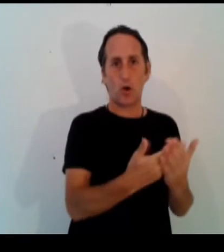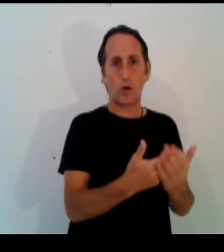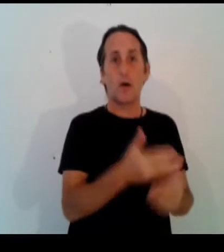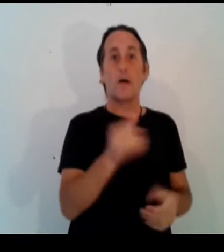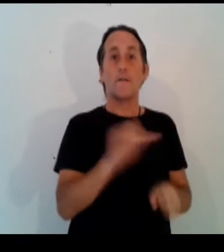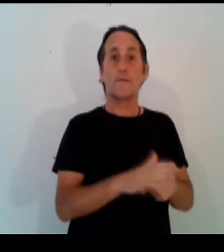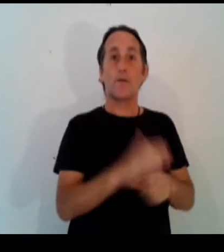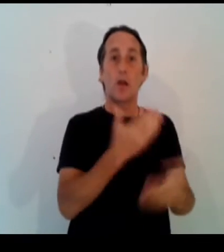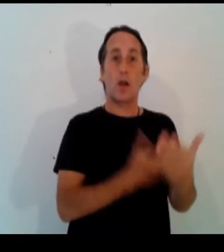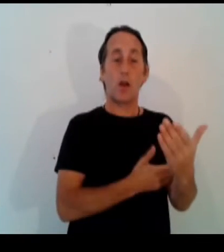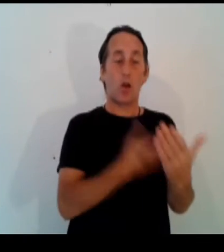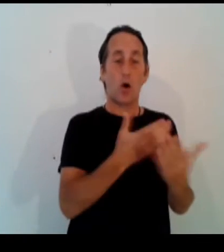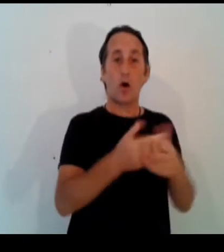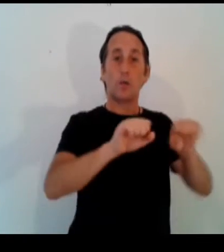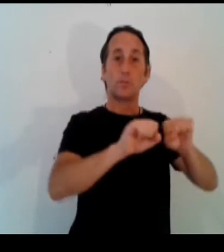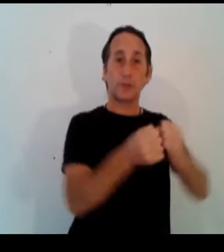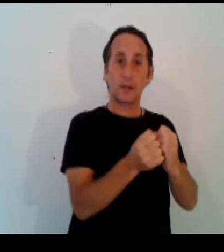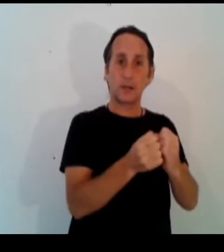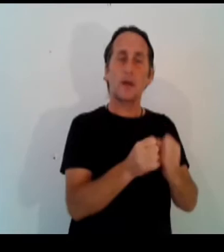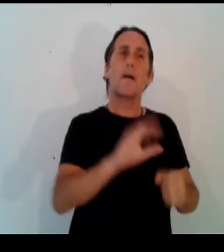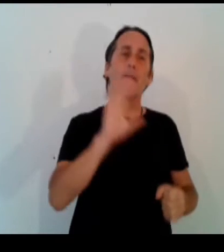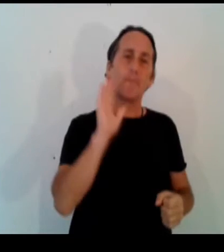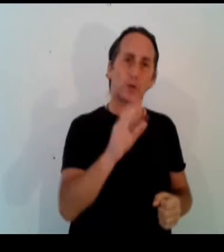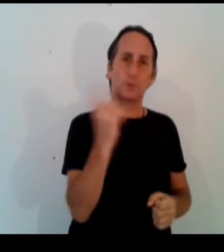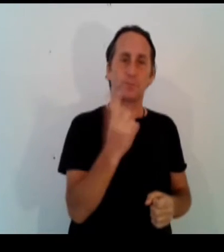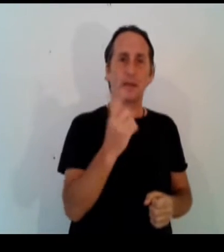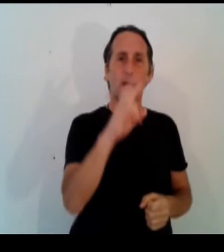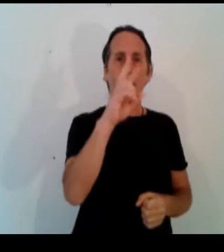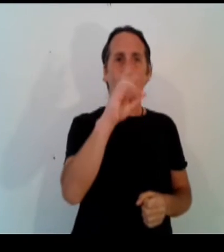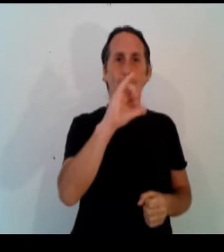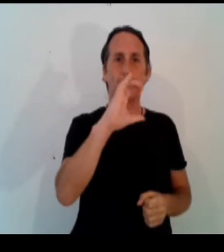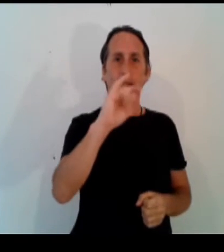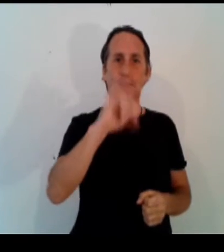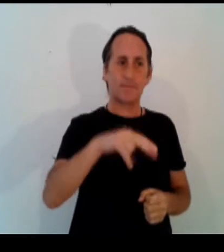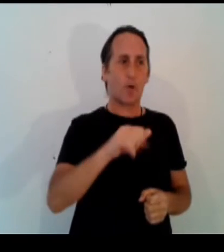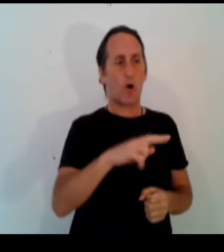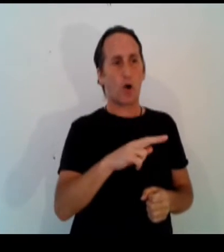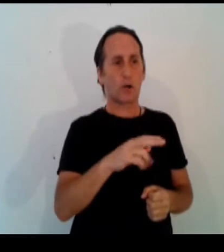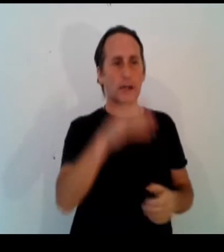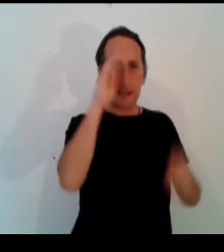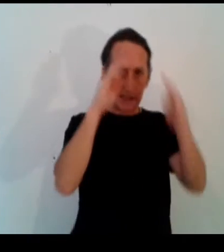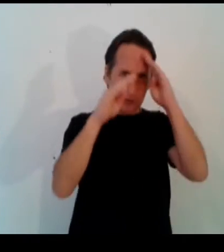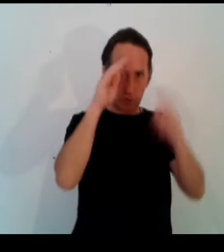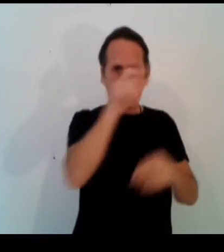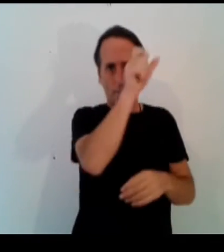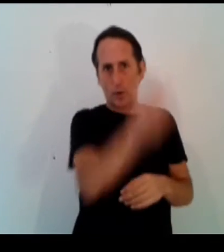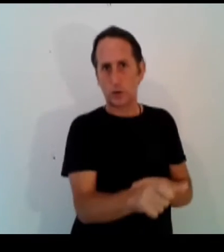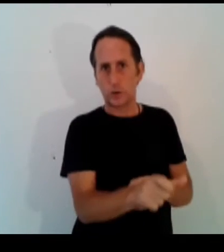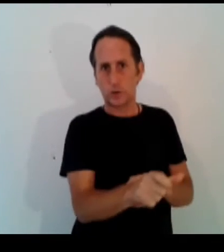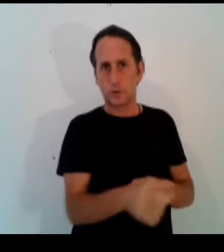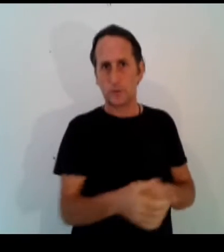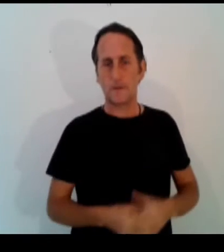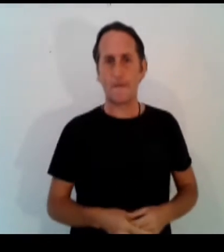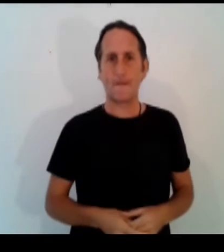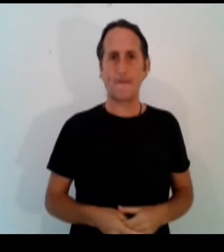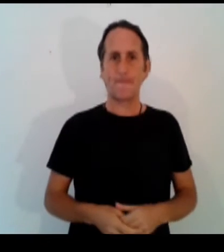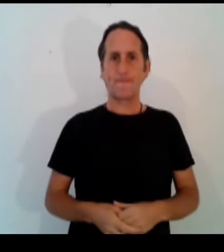For the law to be broken there must be a victim there must be an injured party,